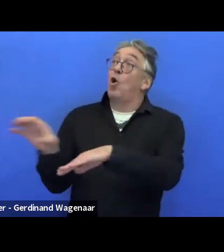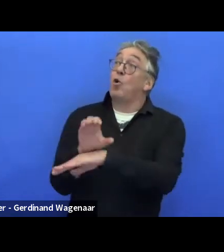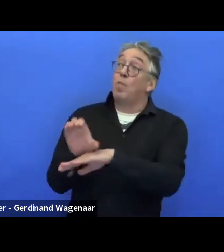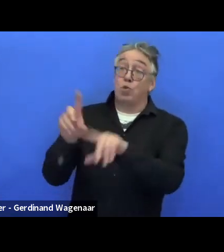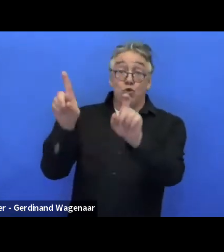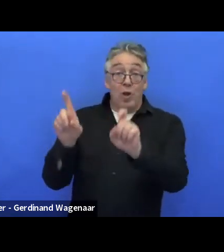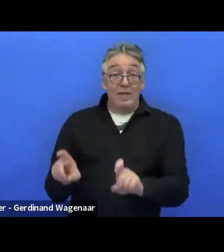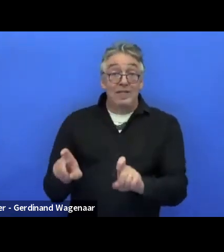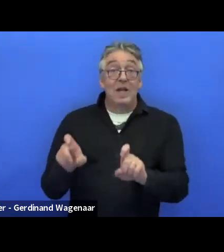Next slide, please.